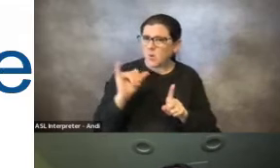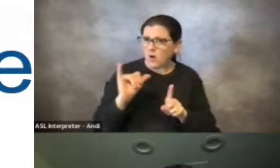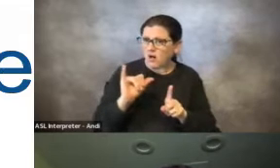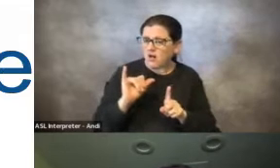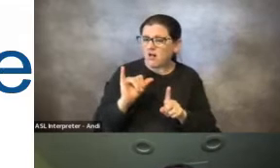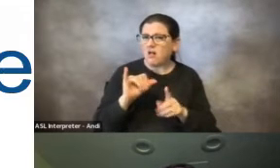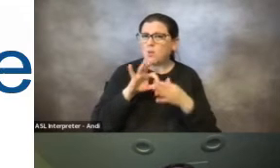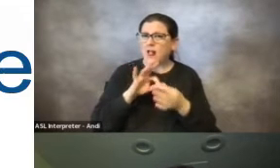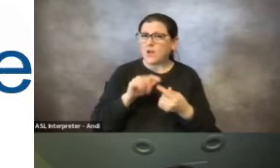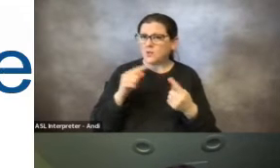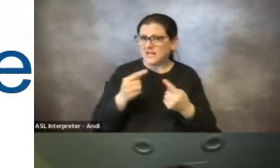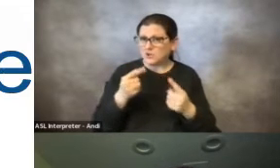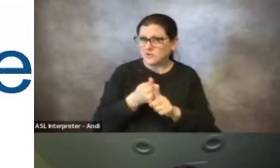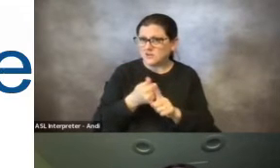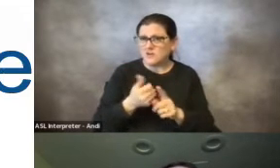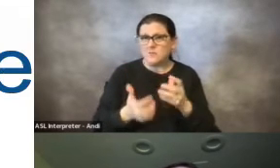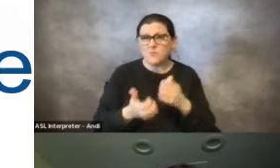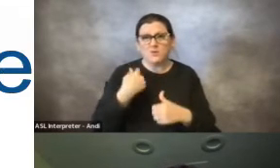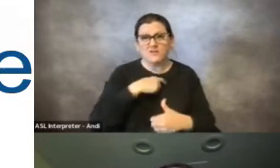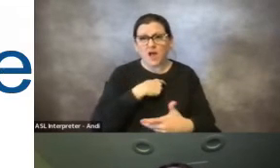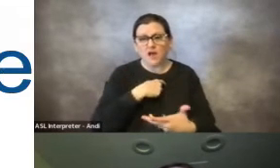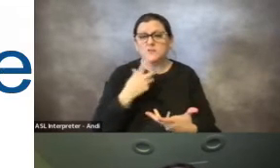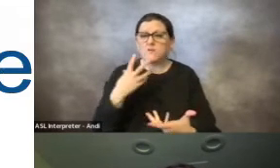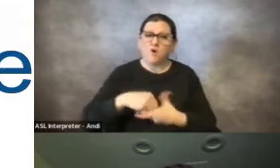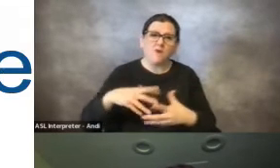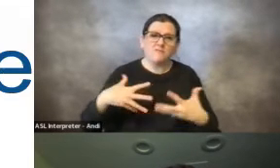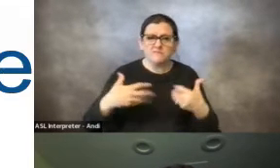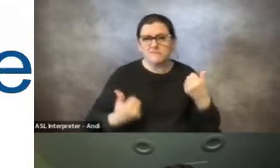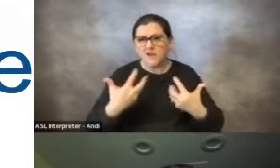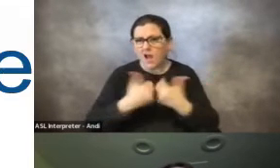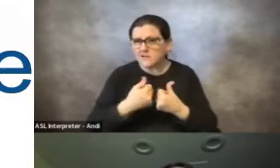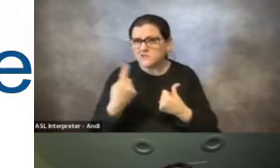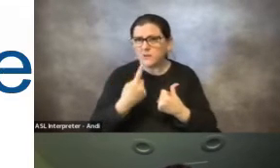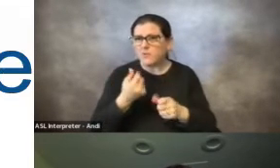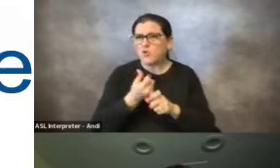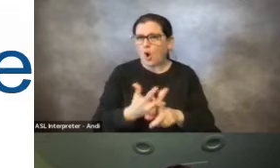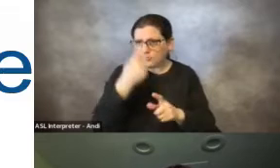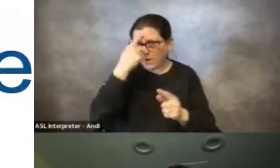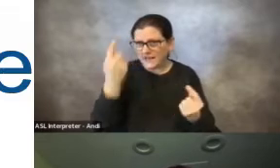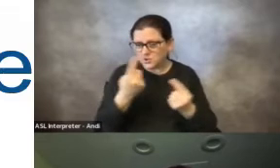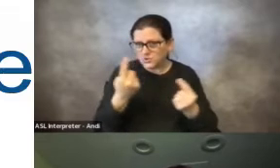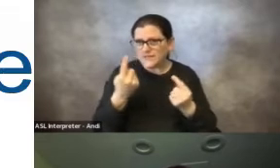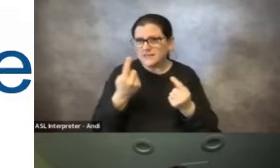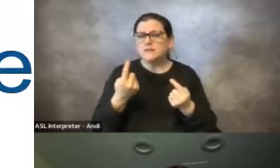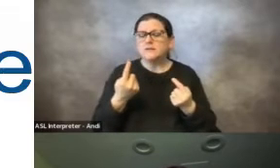be related to the injury. So most of us had, were involved in an accident or something that led to our brain injuries. And